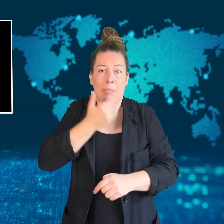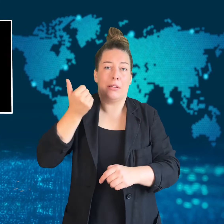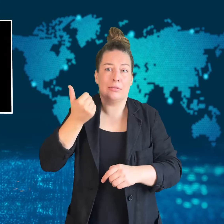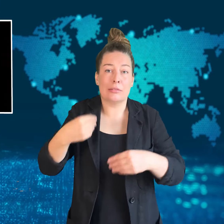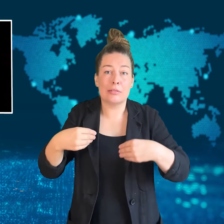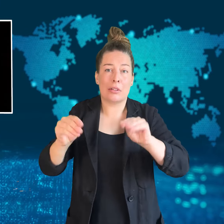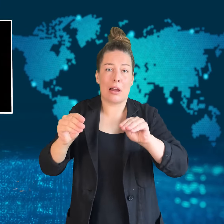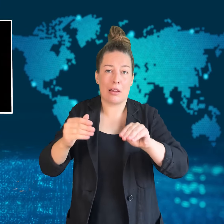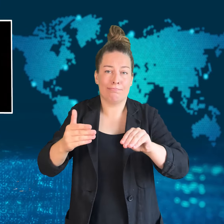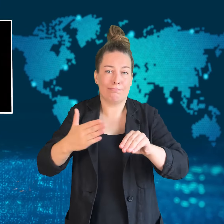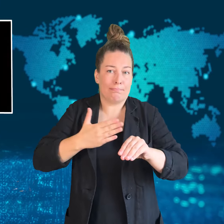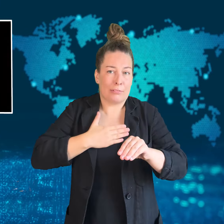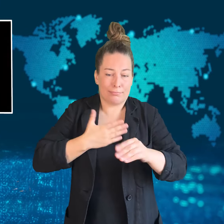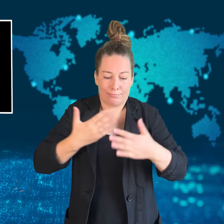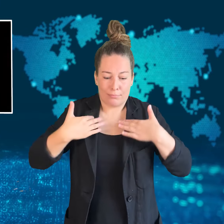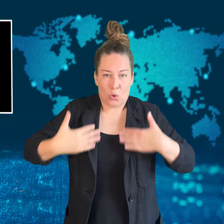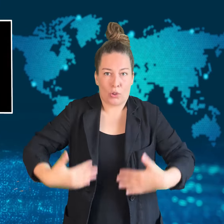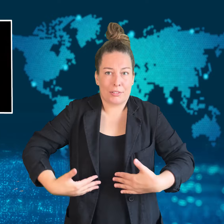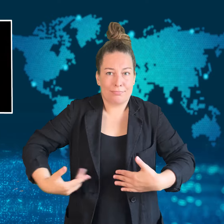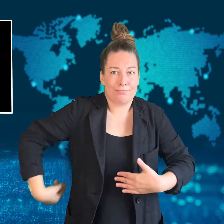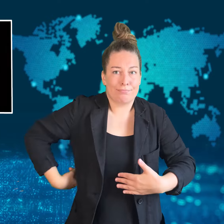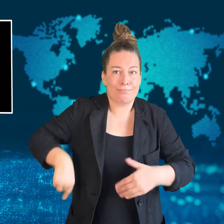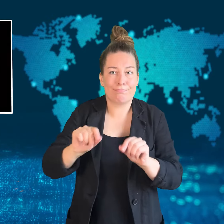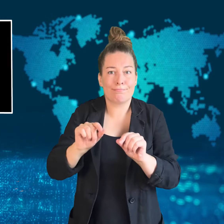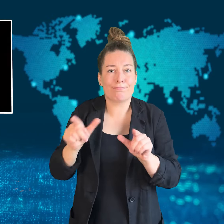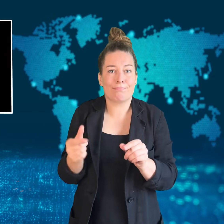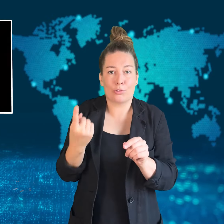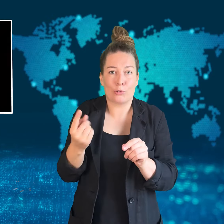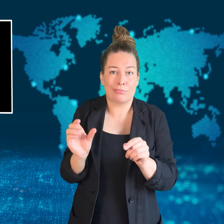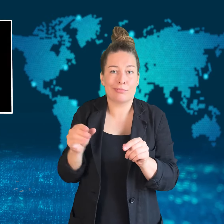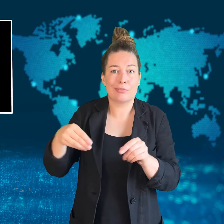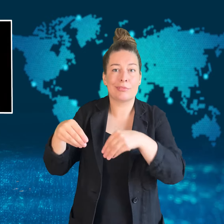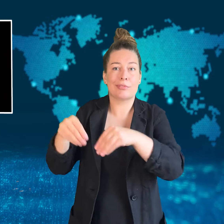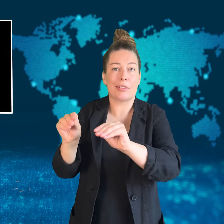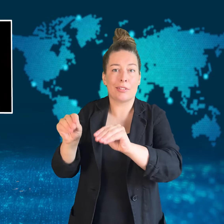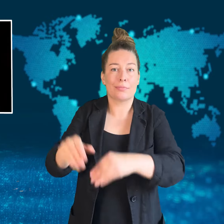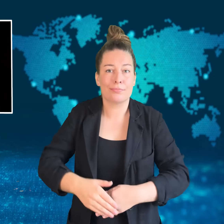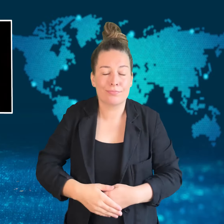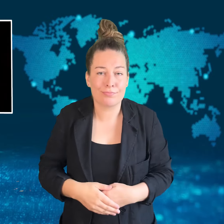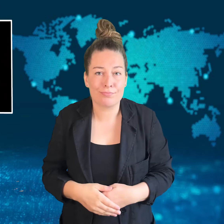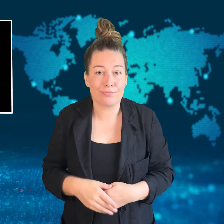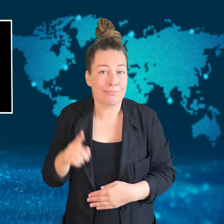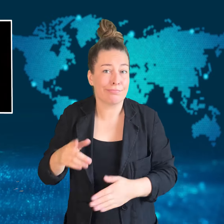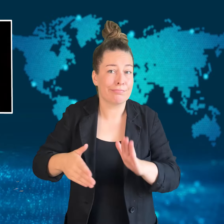He traveled to India after finding a buyer who was willing to